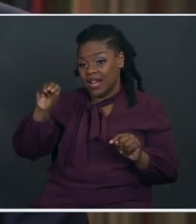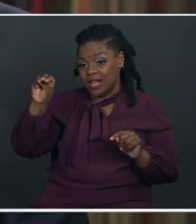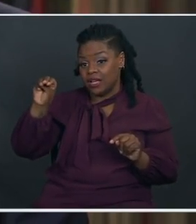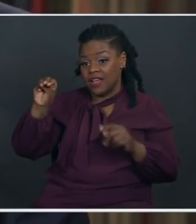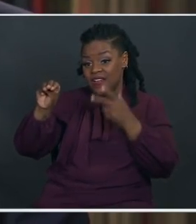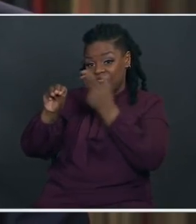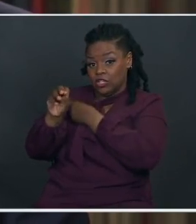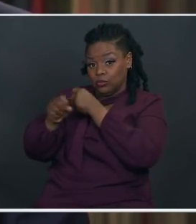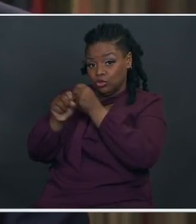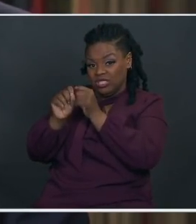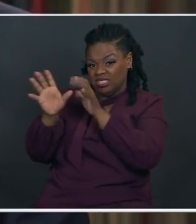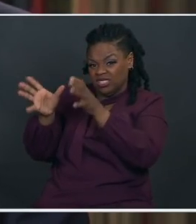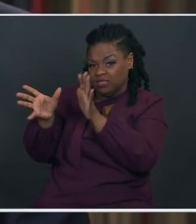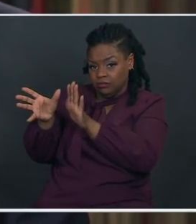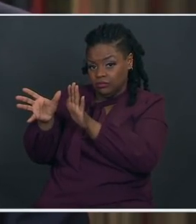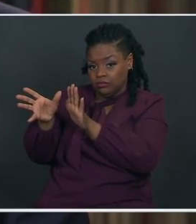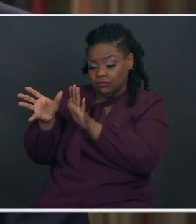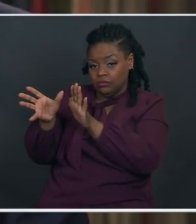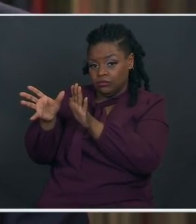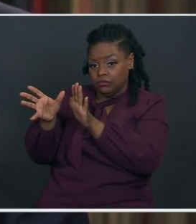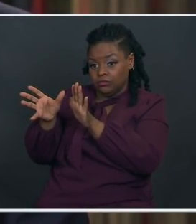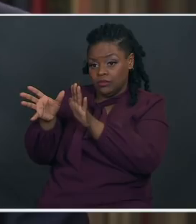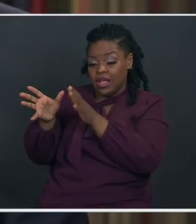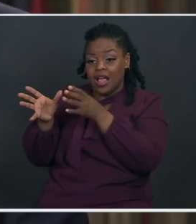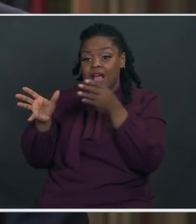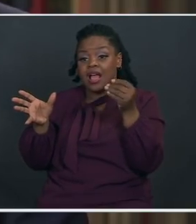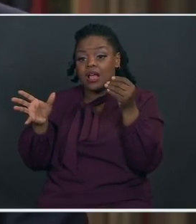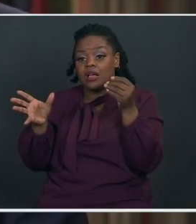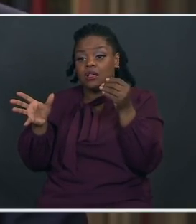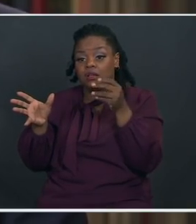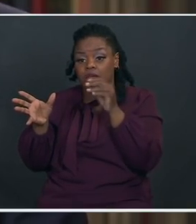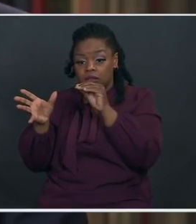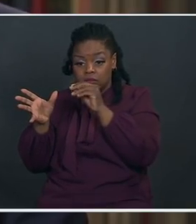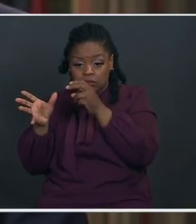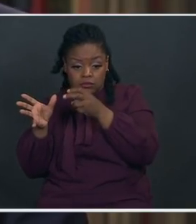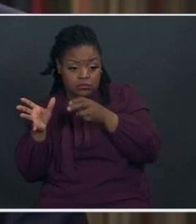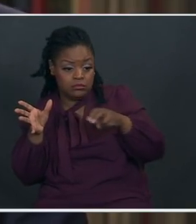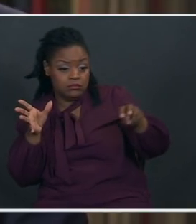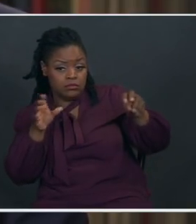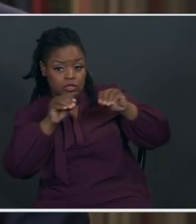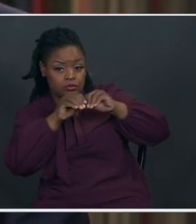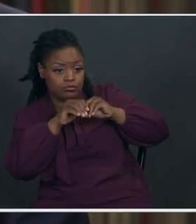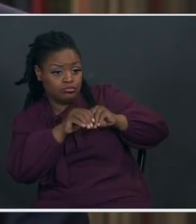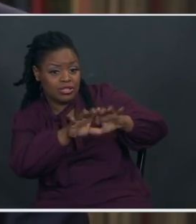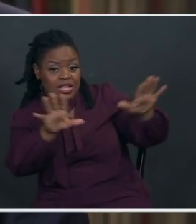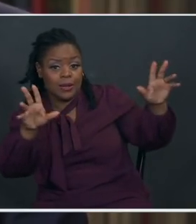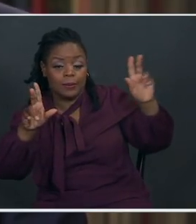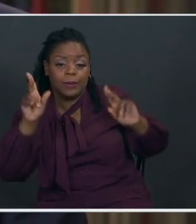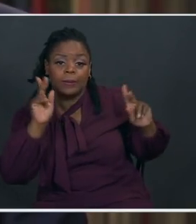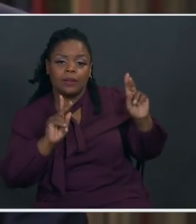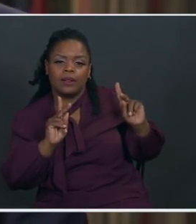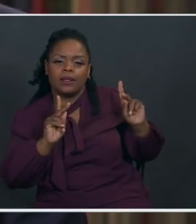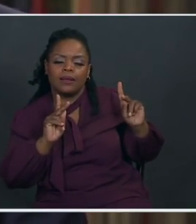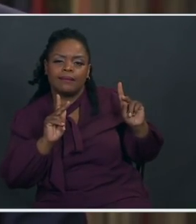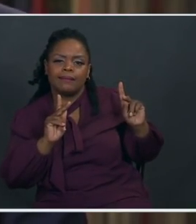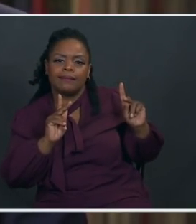and the process of getting that across the country to providers and pharmacies and community clinics